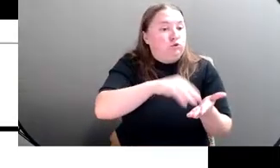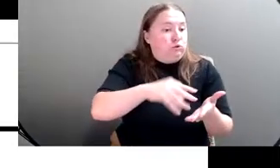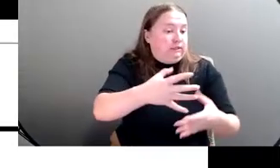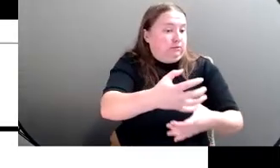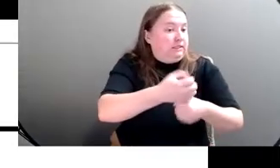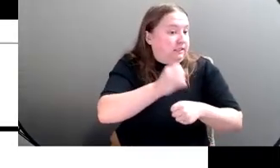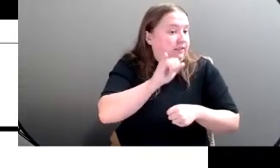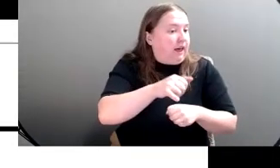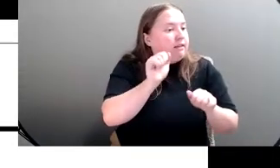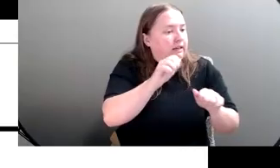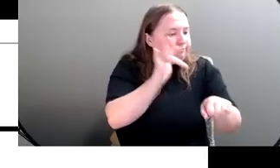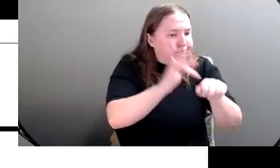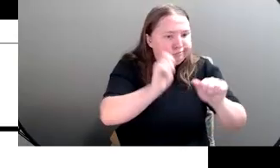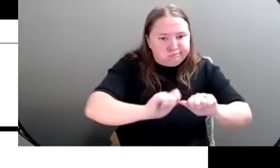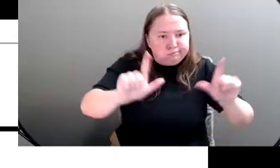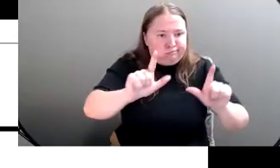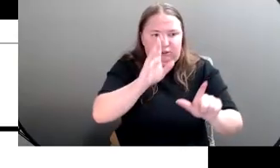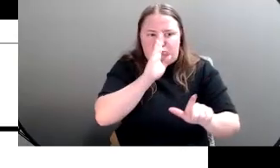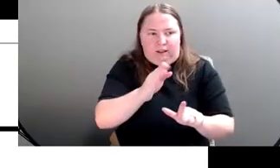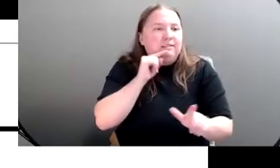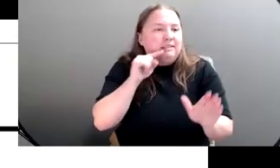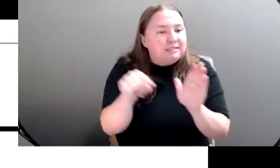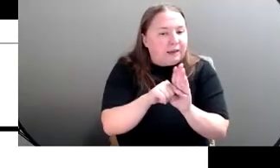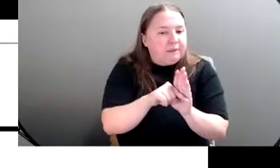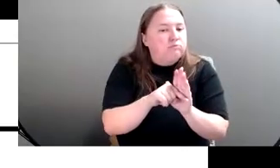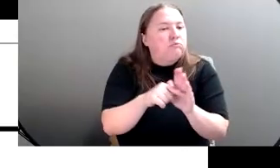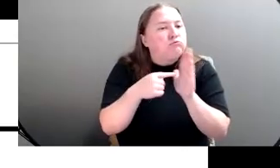go directly into the assignment, which would show them their score.